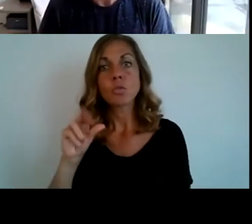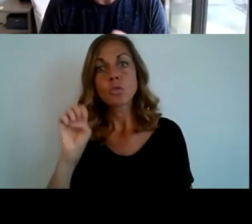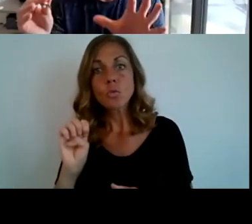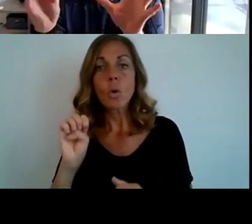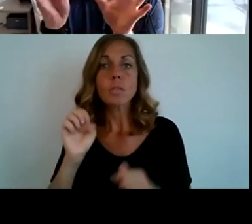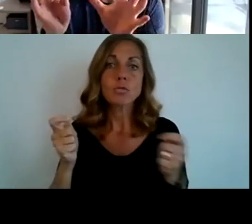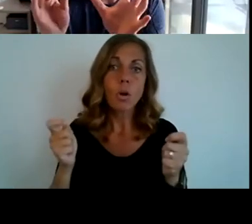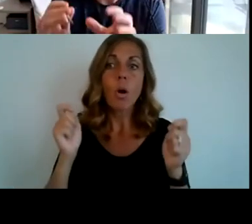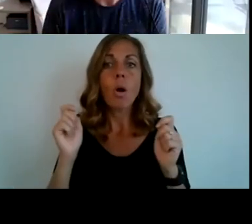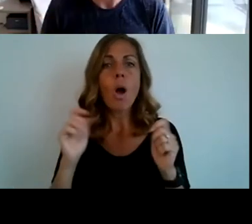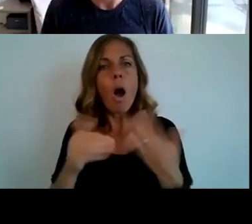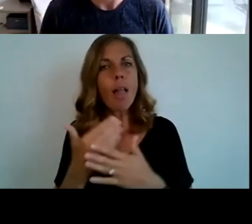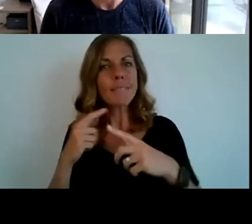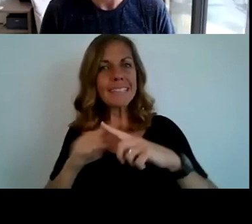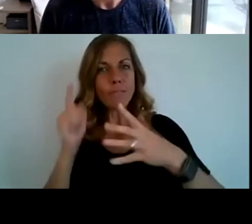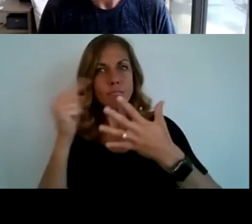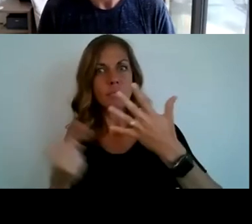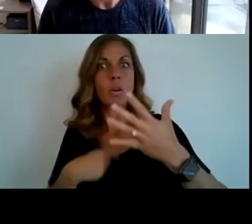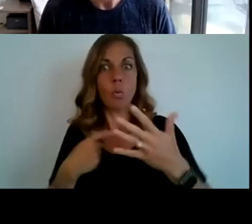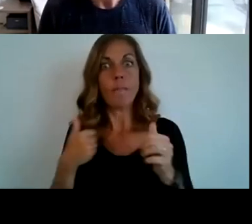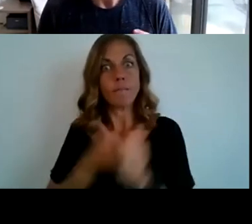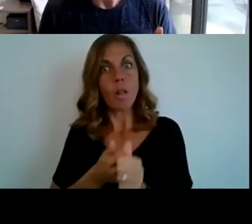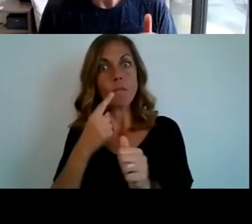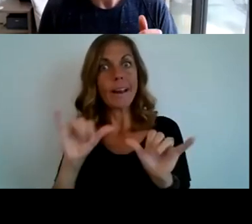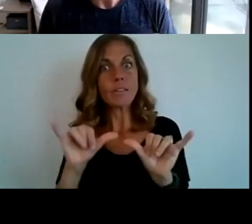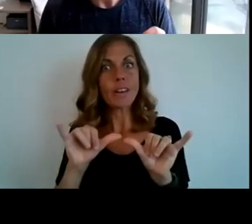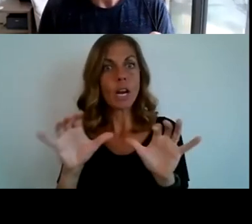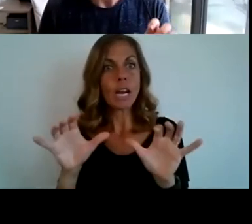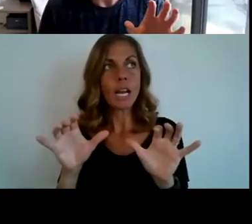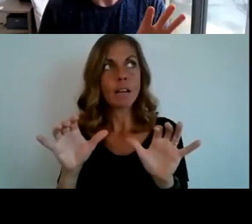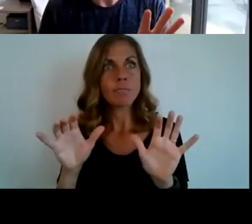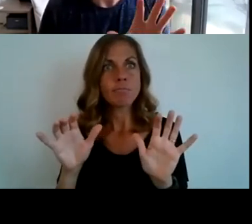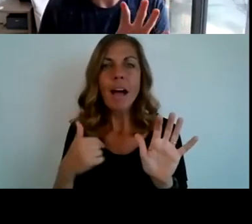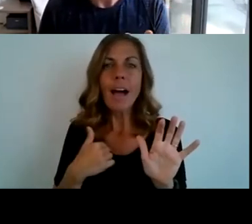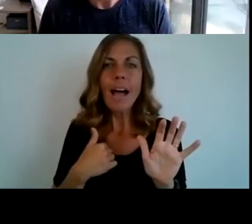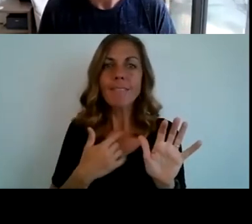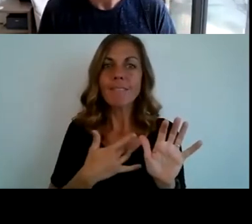all these practices we have in engineering. and so, I don't think the writing of code